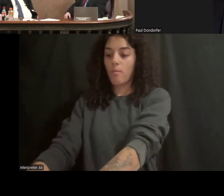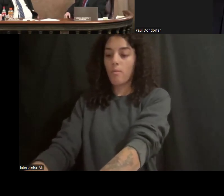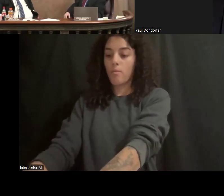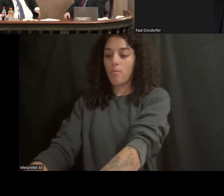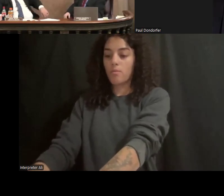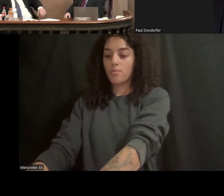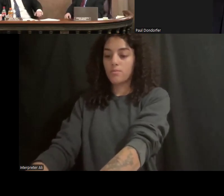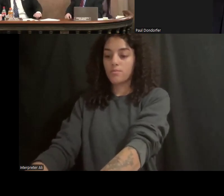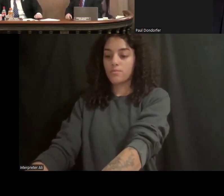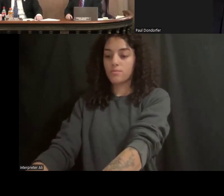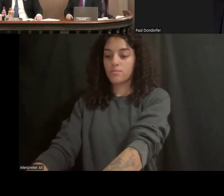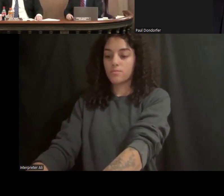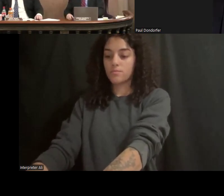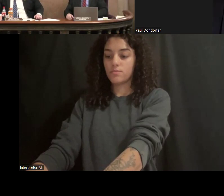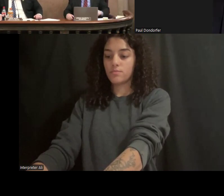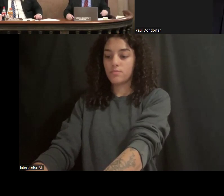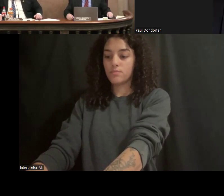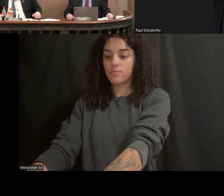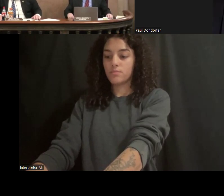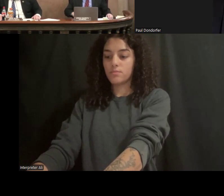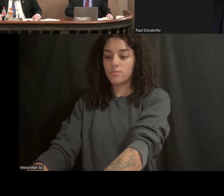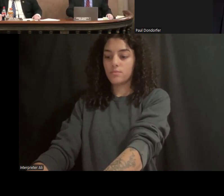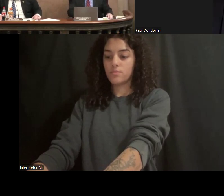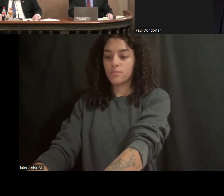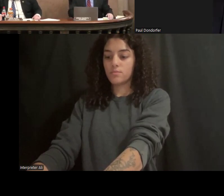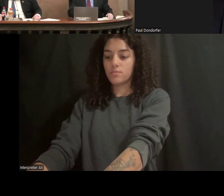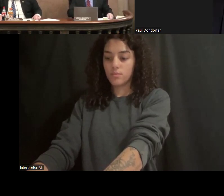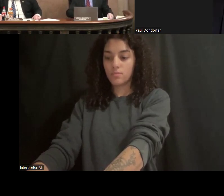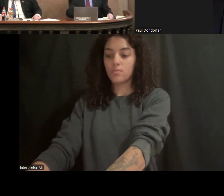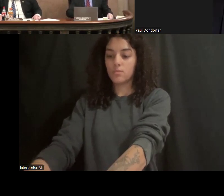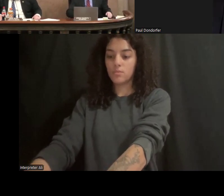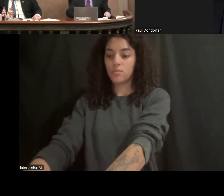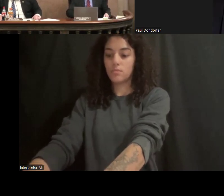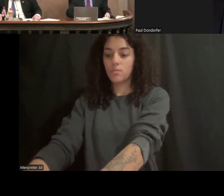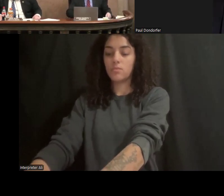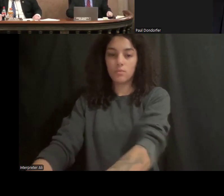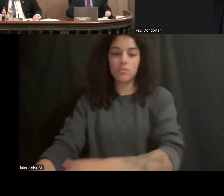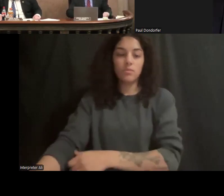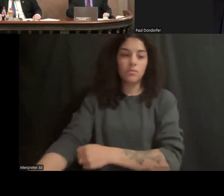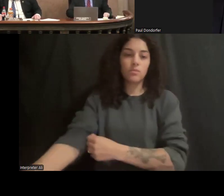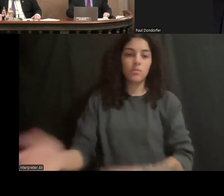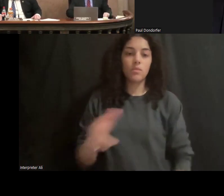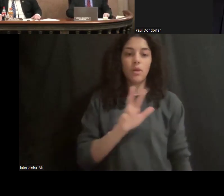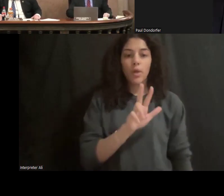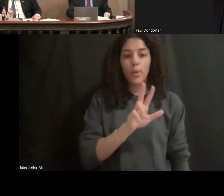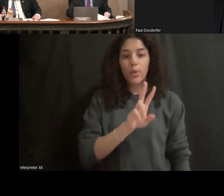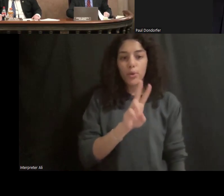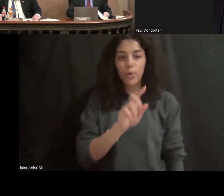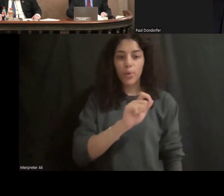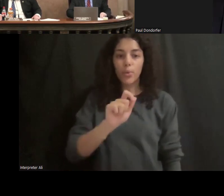No Okay Item number 32 referral 25-0142 confirmation of appointments to the